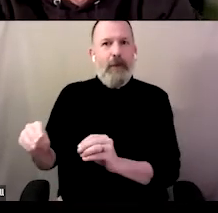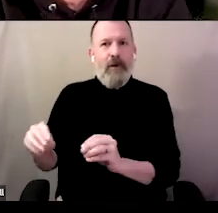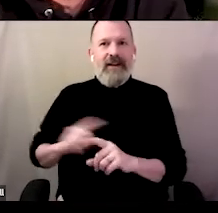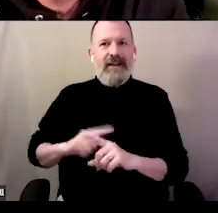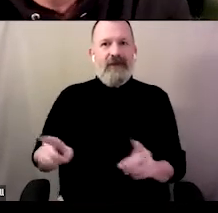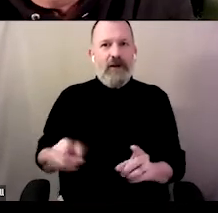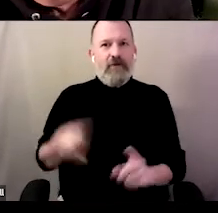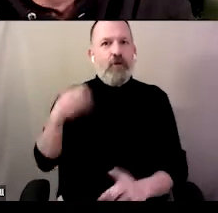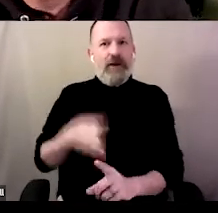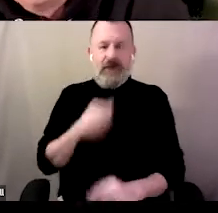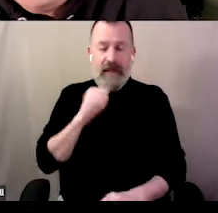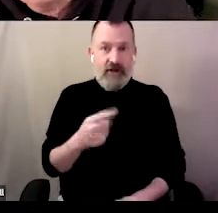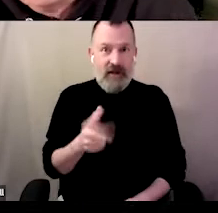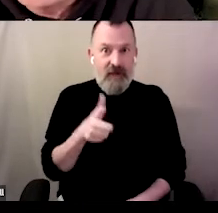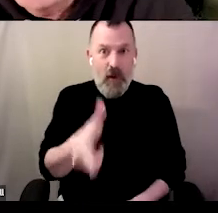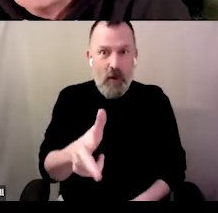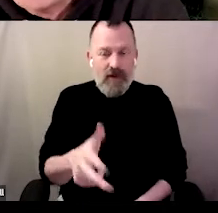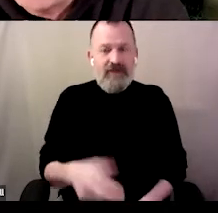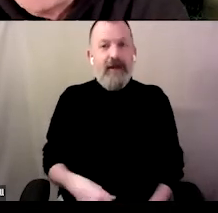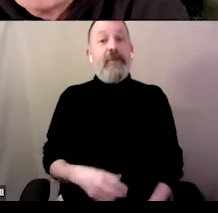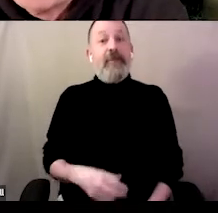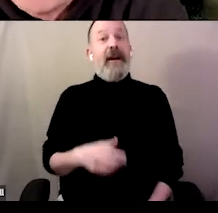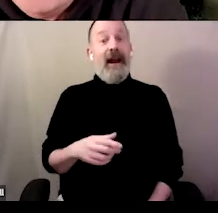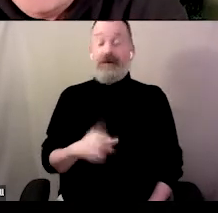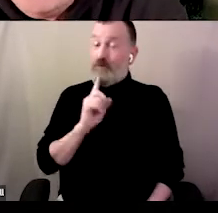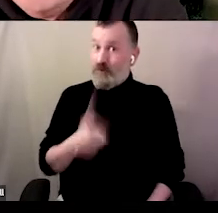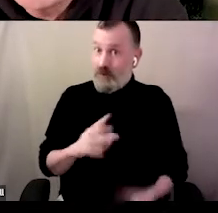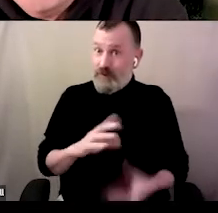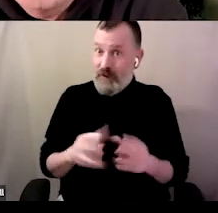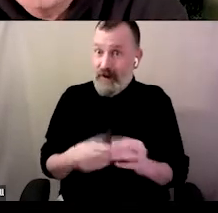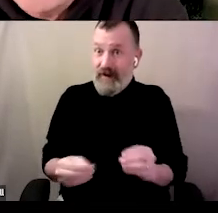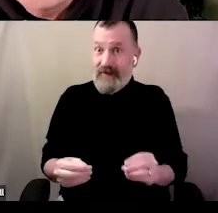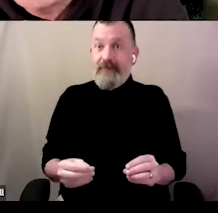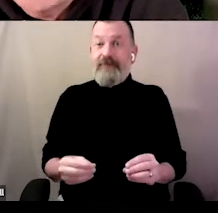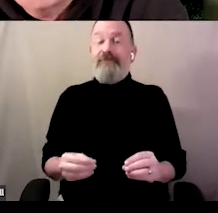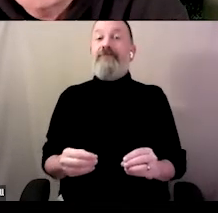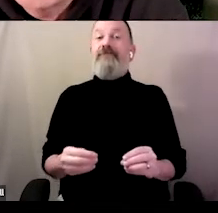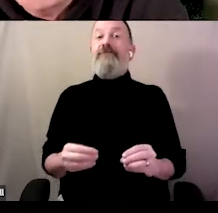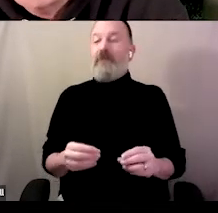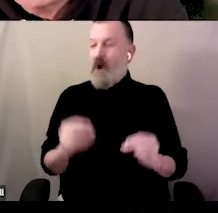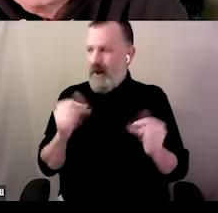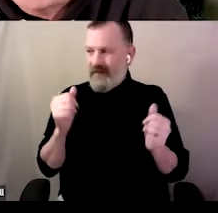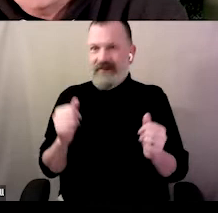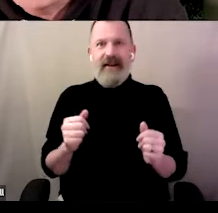CalebBarlow: And this vessels. It's a true story. And all of a sudden they lose control over their